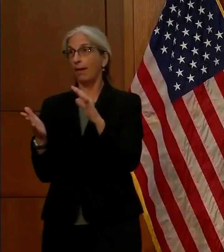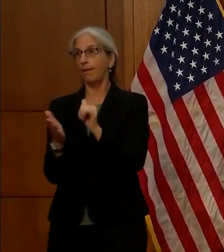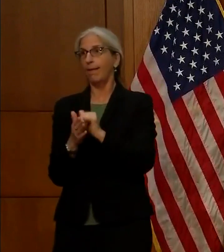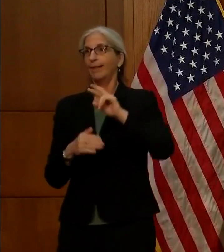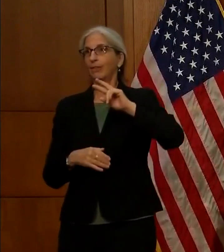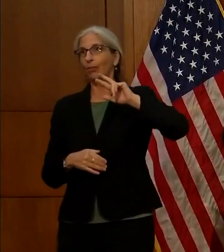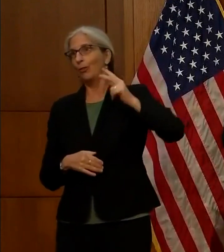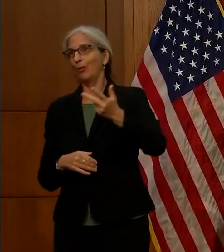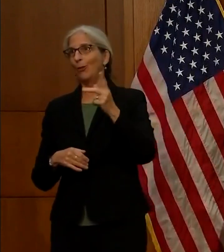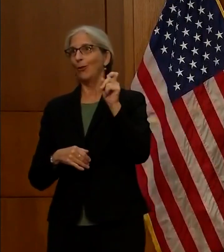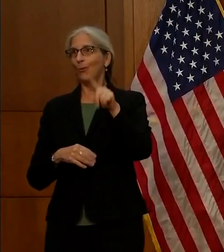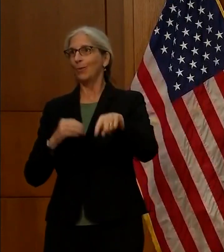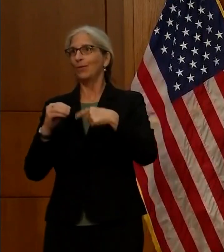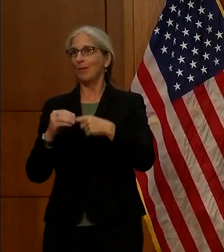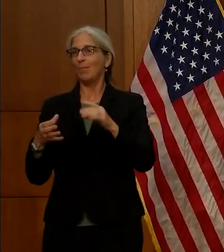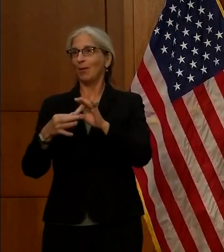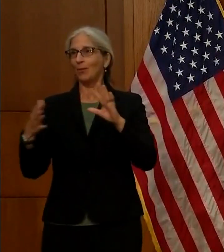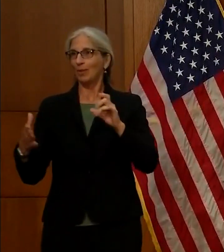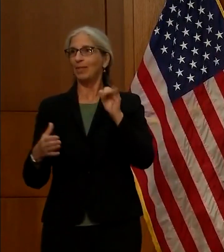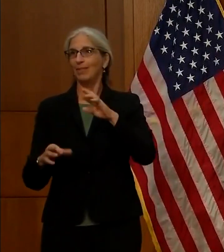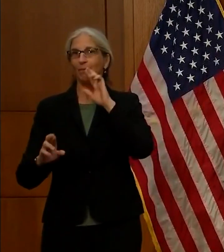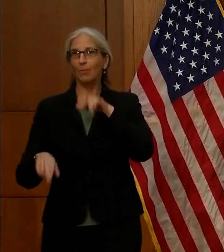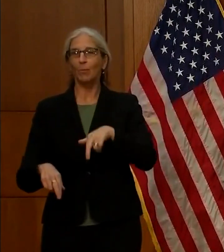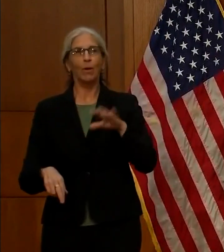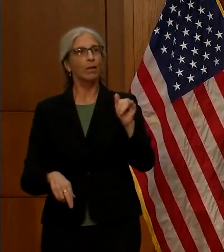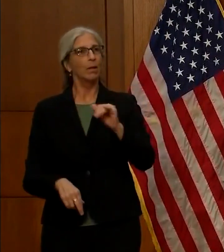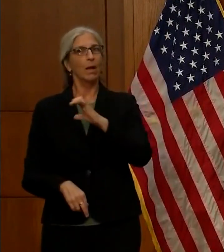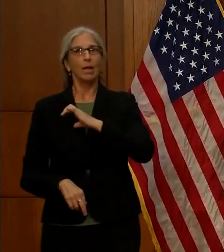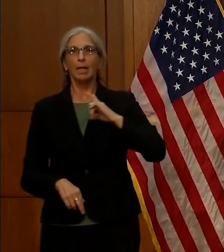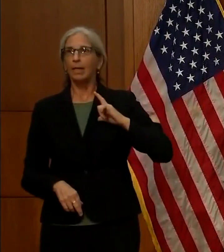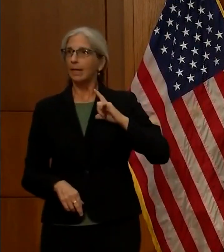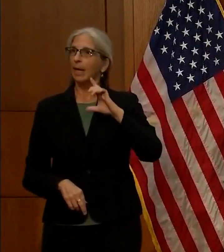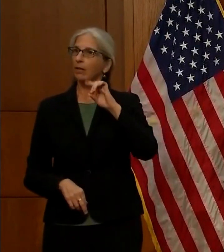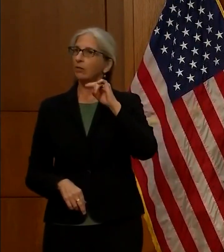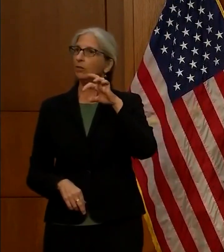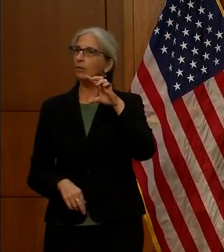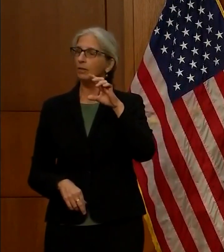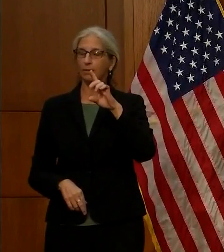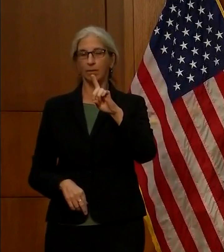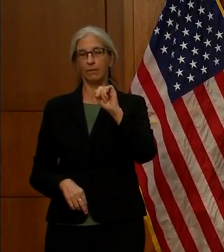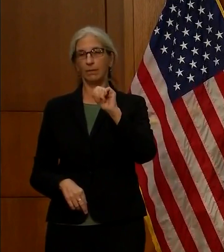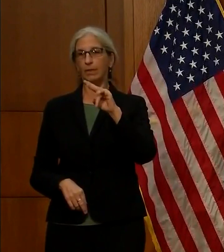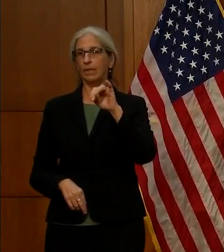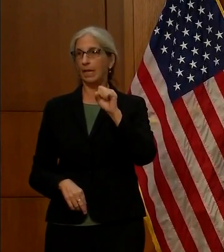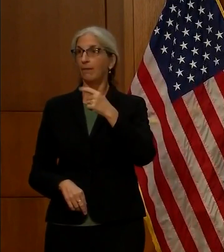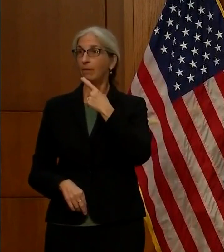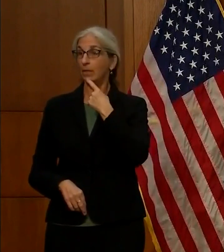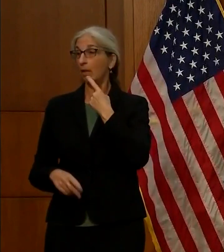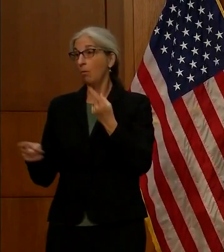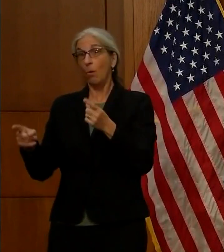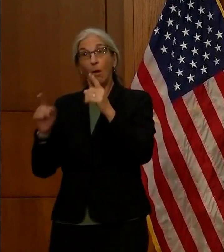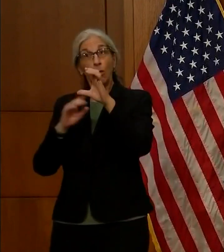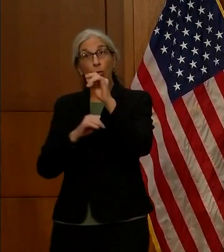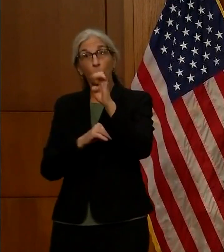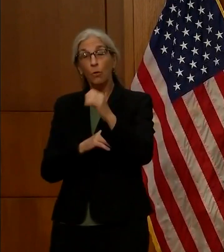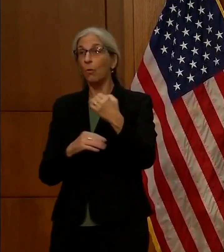ANOTHER ANOTHER FOLLOW UP WITH RESPECT TO THE RELEASE OF THE REPORT MUCH LIKE WHAT THE COUNCIL DAVIS MENTIONED IN IN